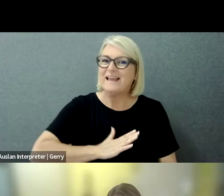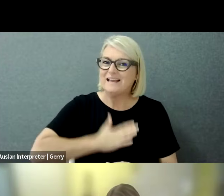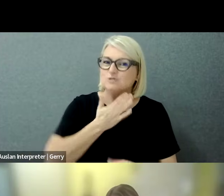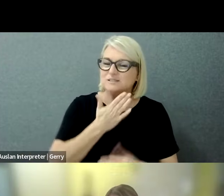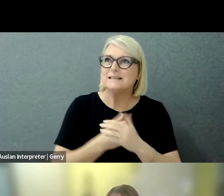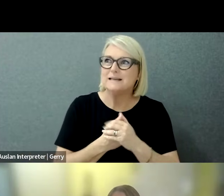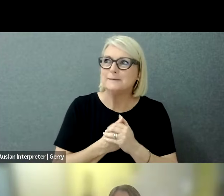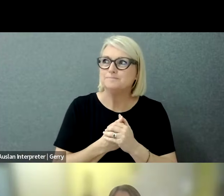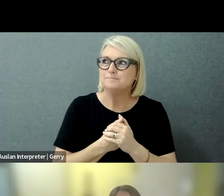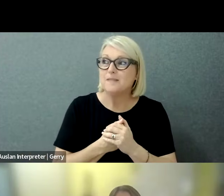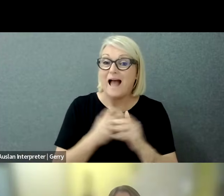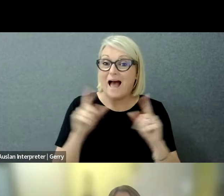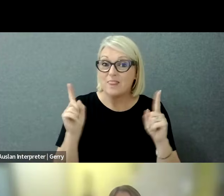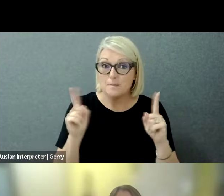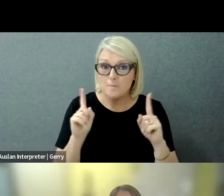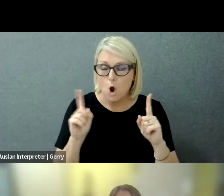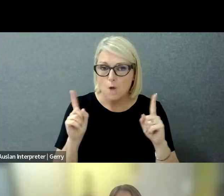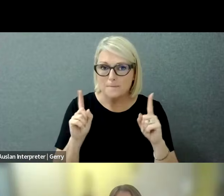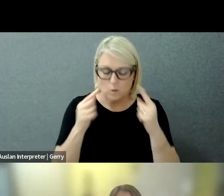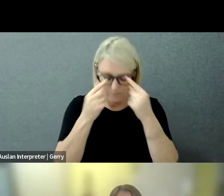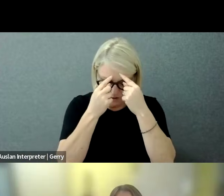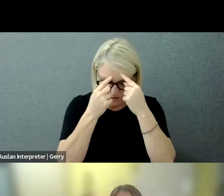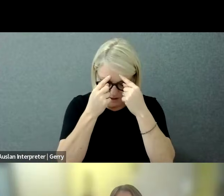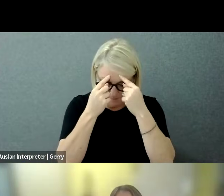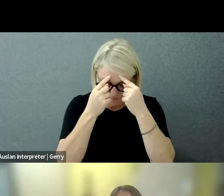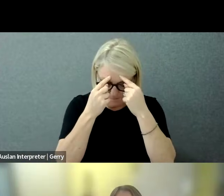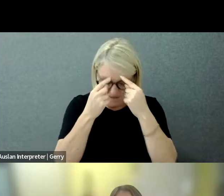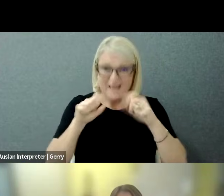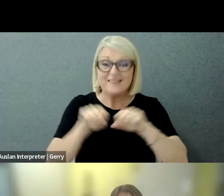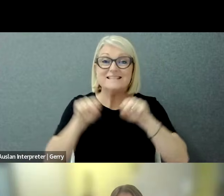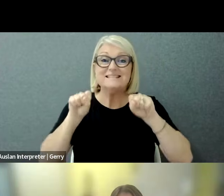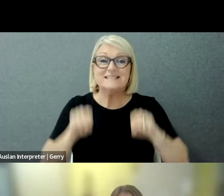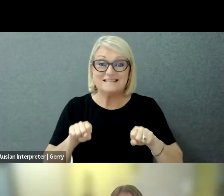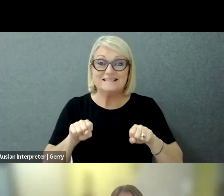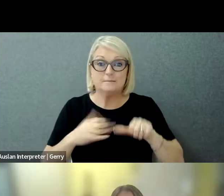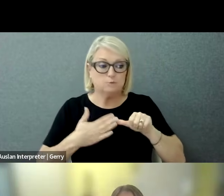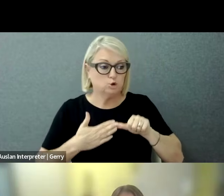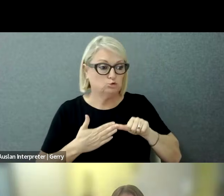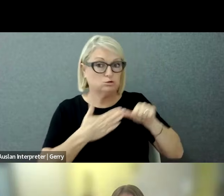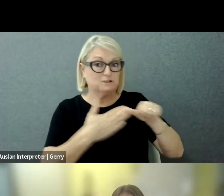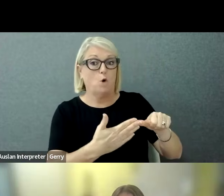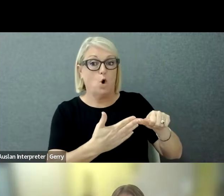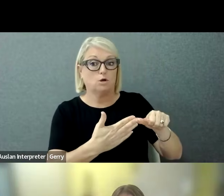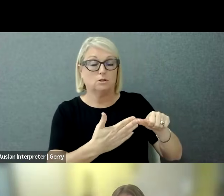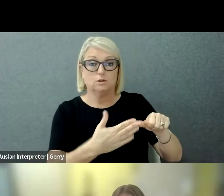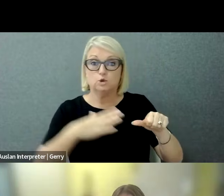of thinking through, how does the system respond to the need of families versus how do families